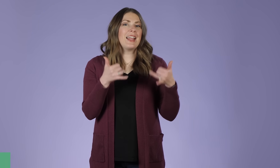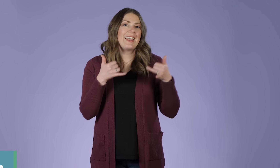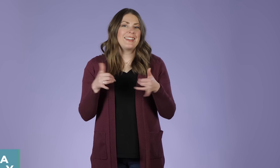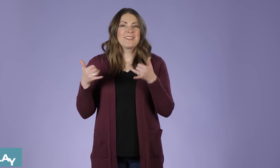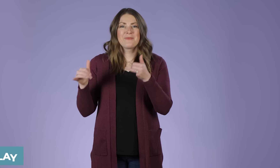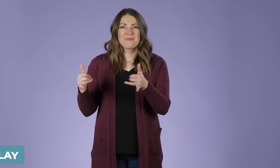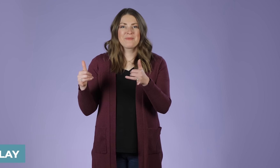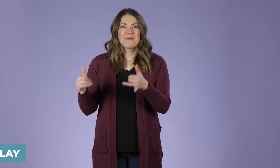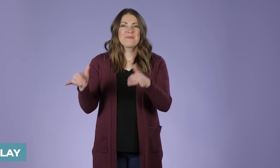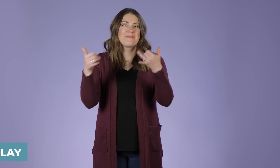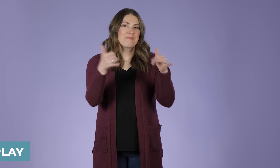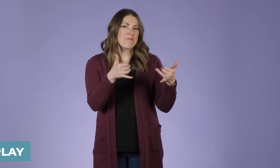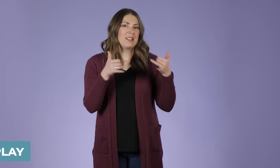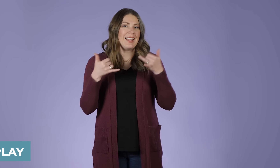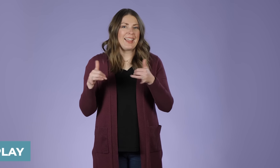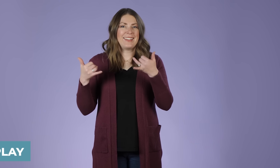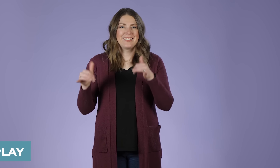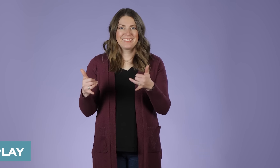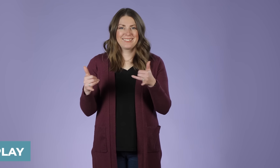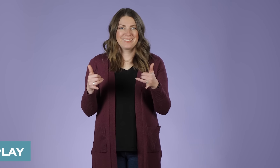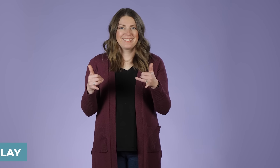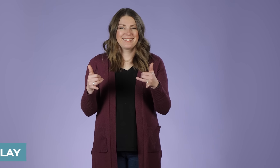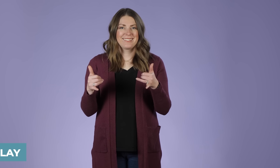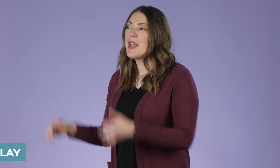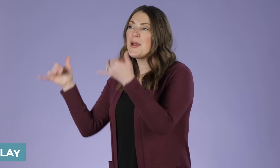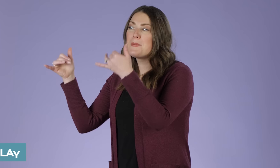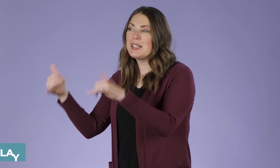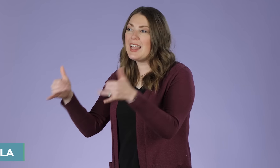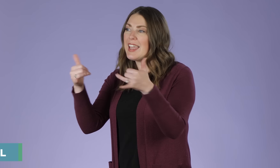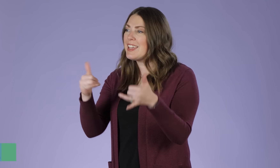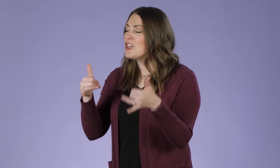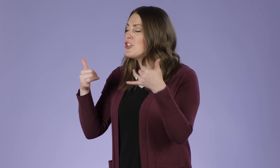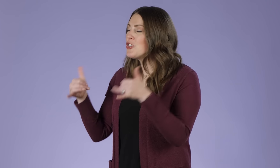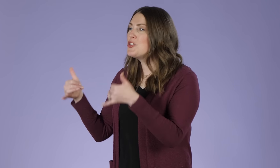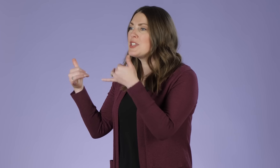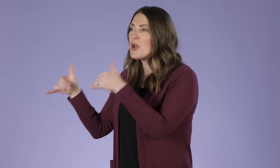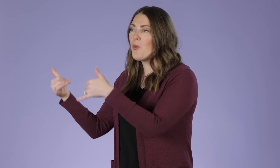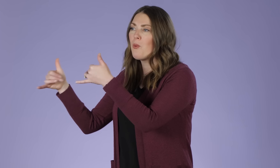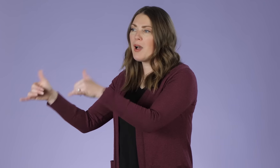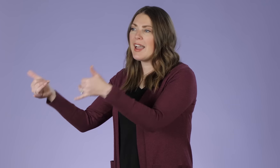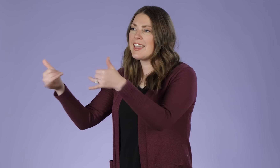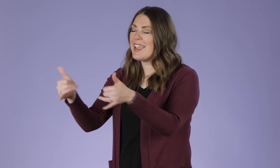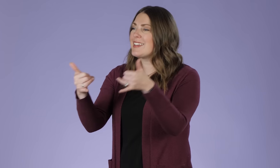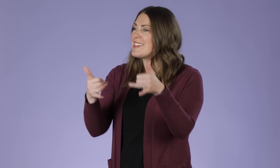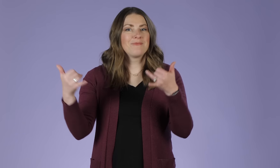Play. You're using y hands.